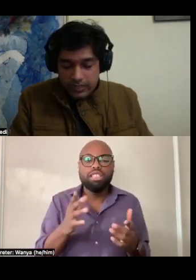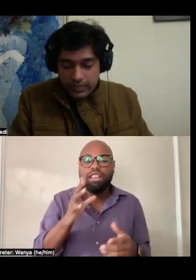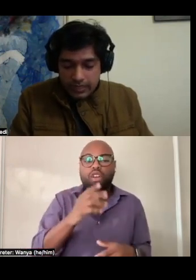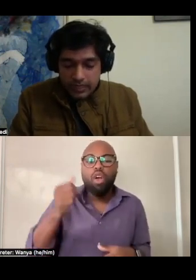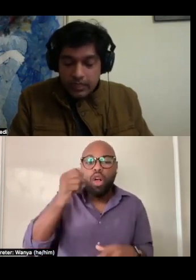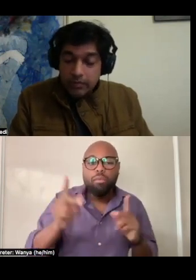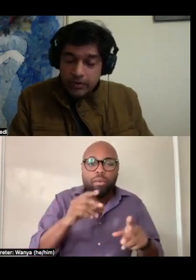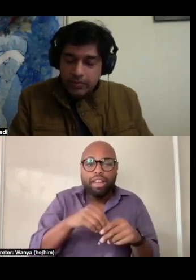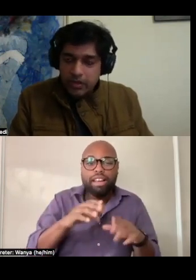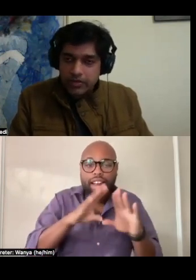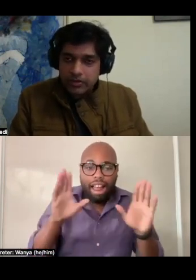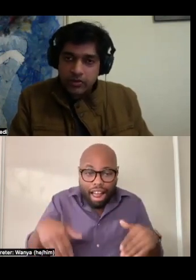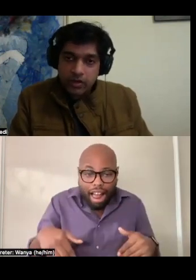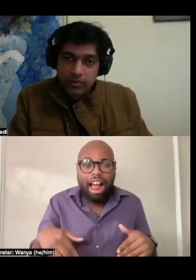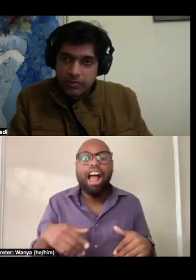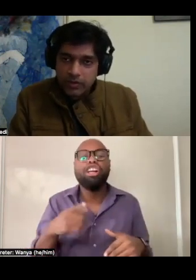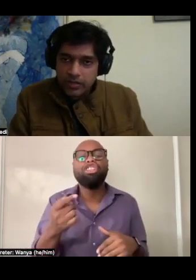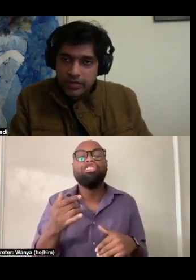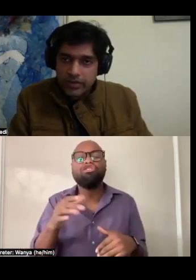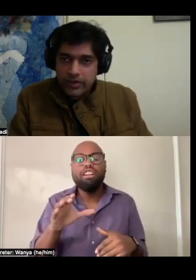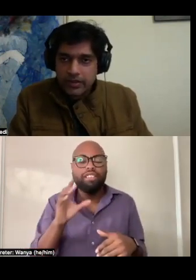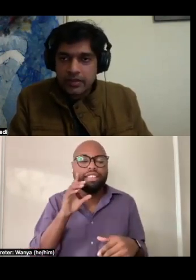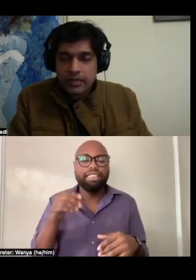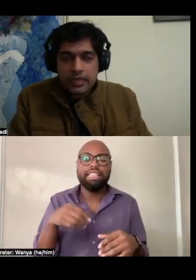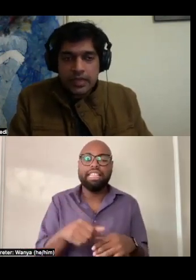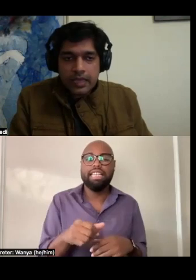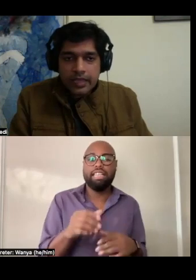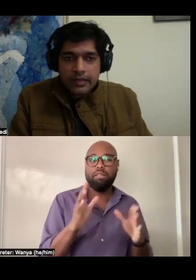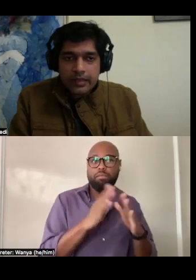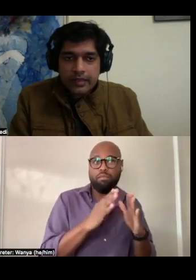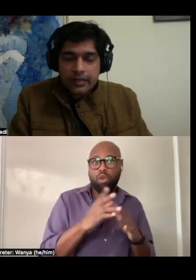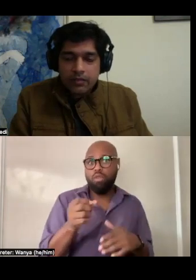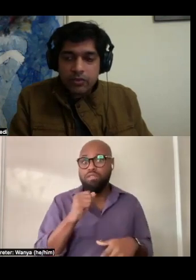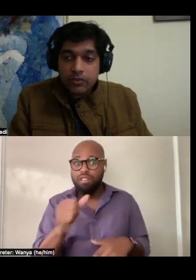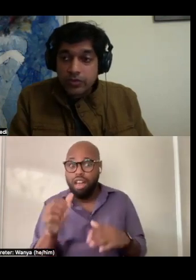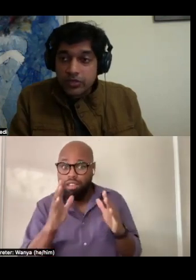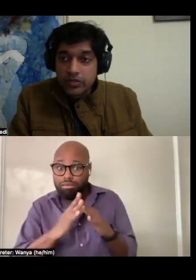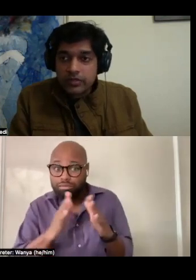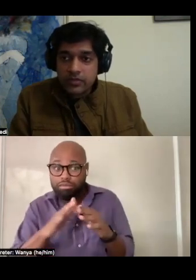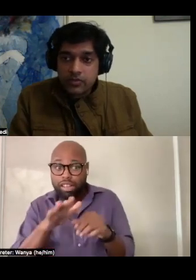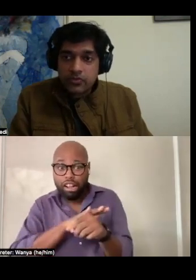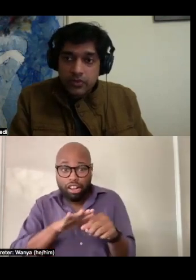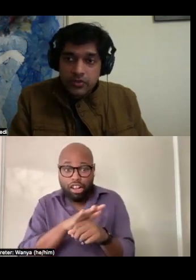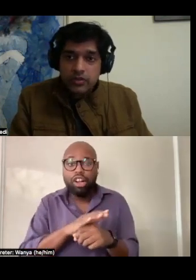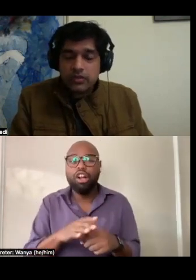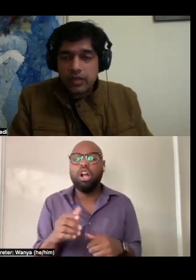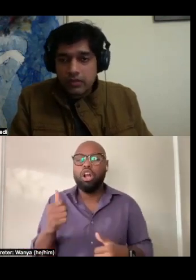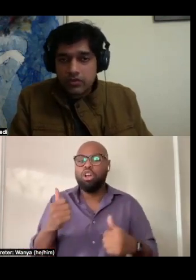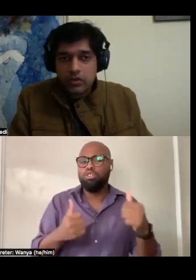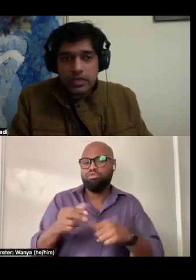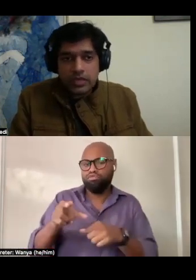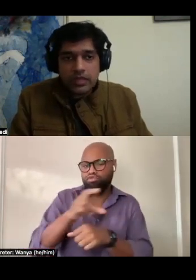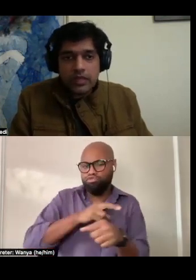a metropolitan or non-metropolitan area, and which region, census region the household is in, and